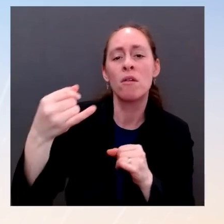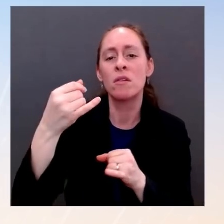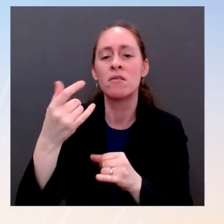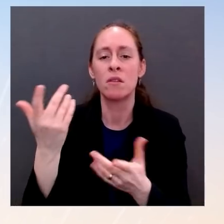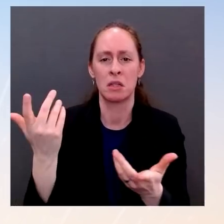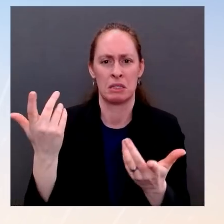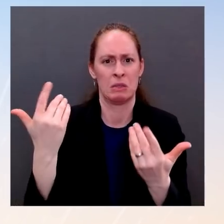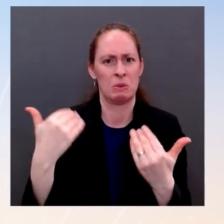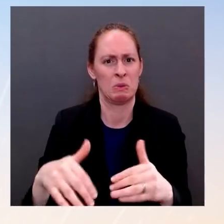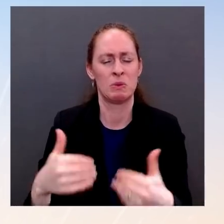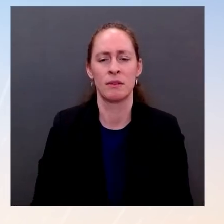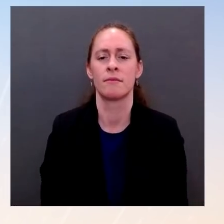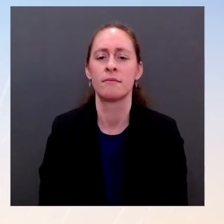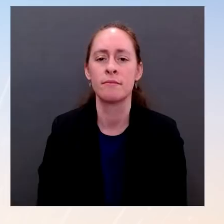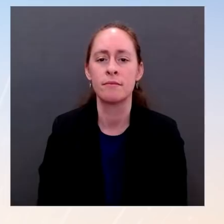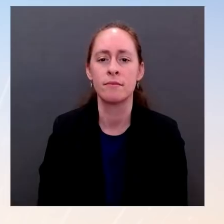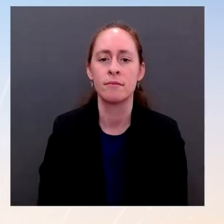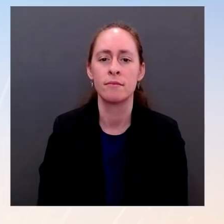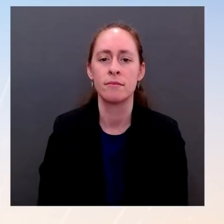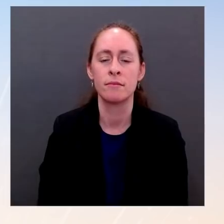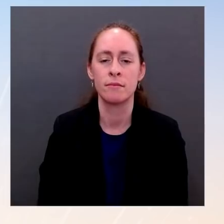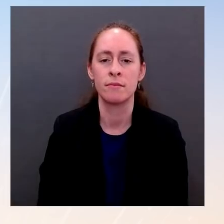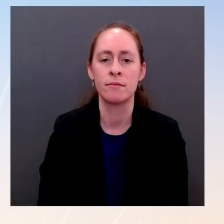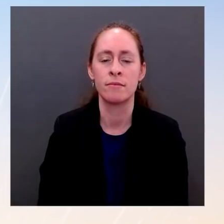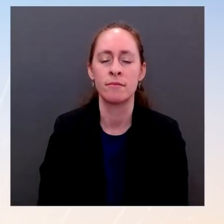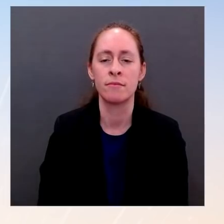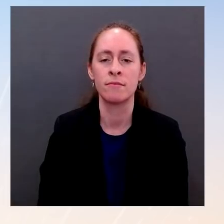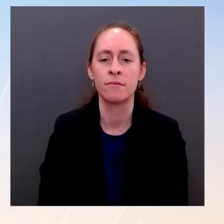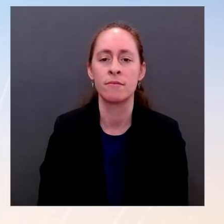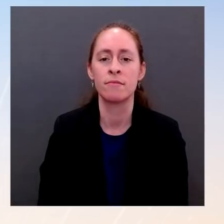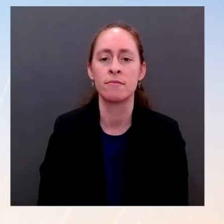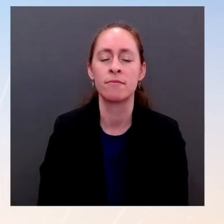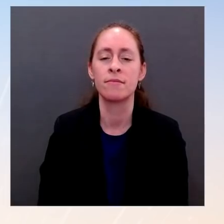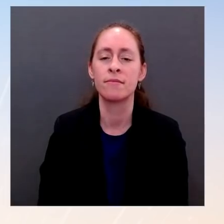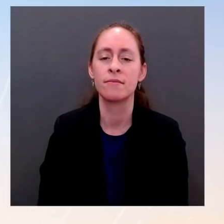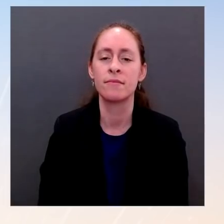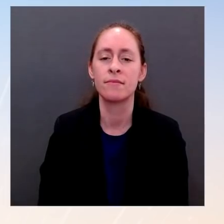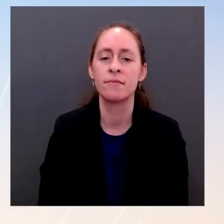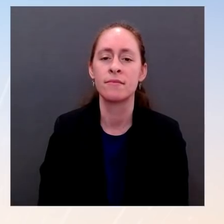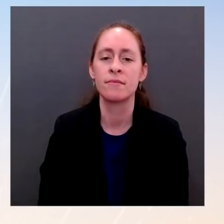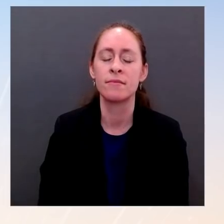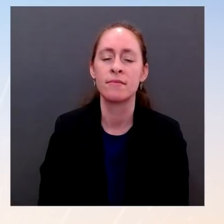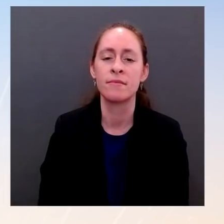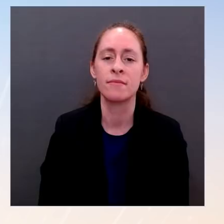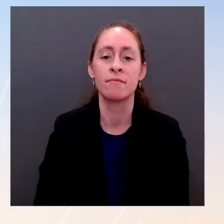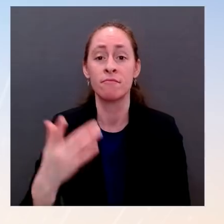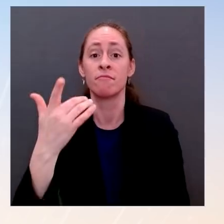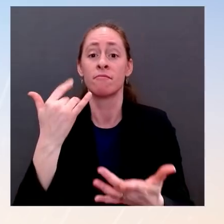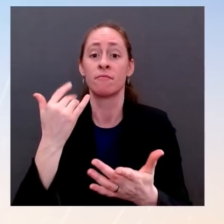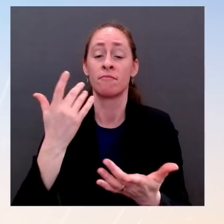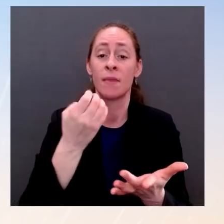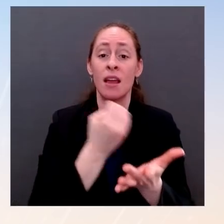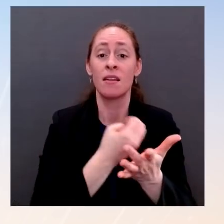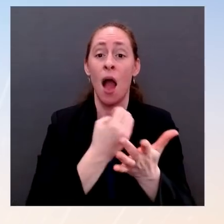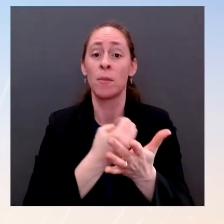So, China may want Russia as its junior partner for cheap gas or cheap oil, but let's not pretend it's anything else. The Press: